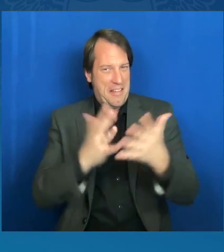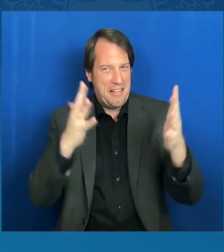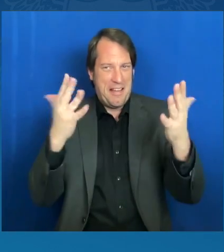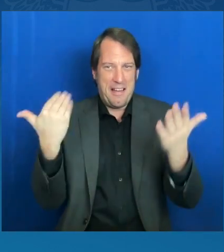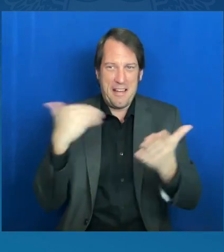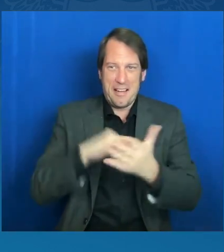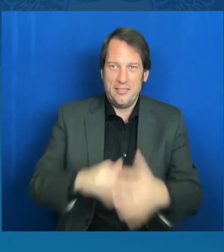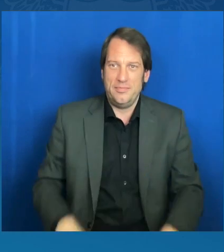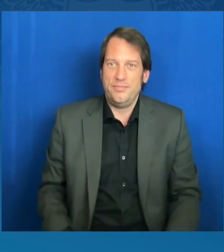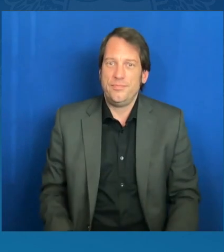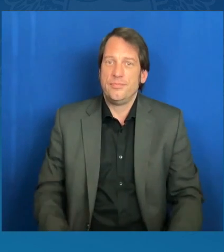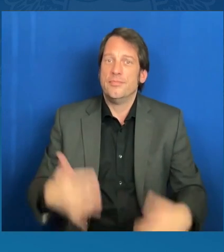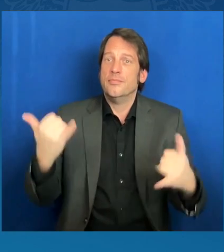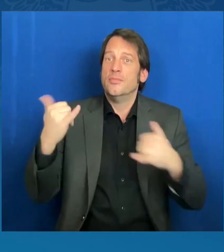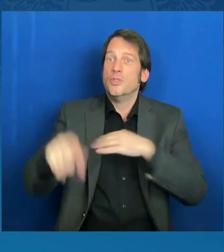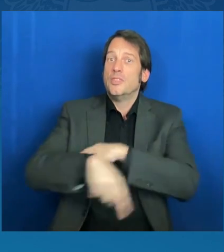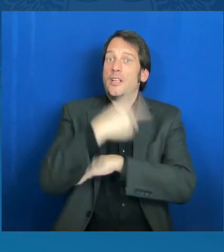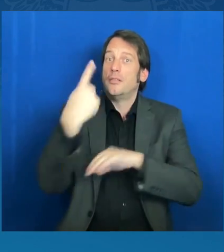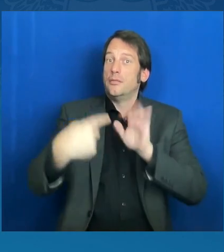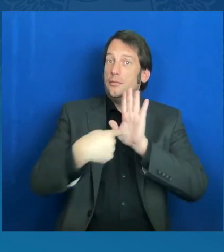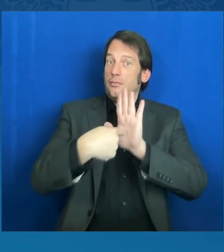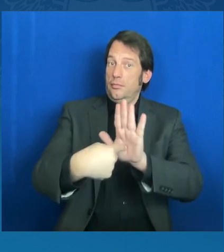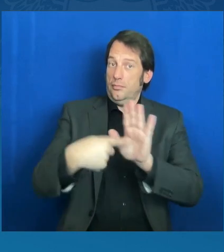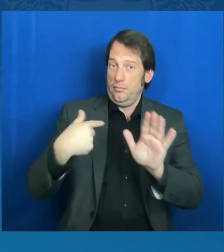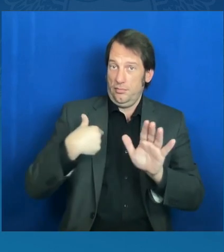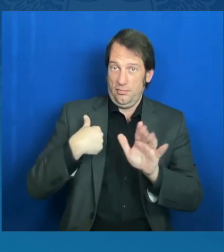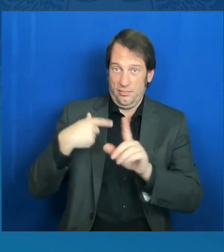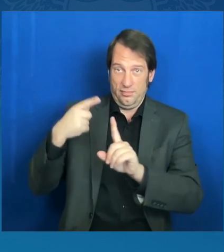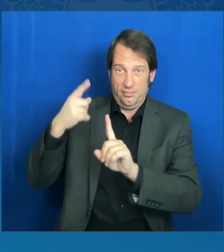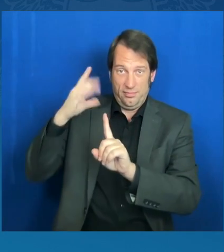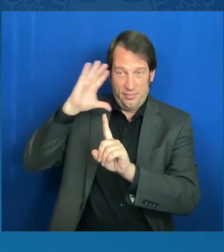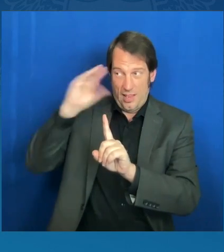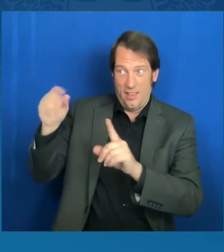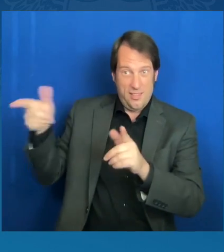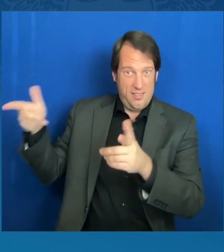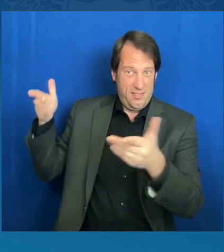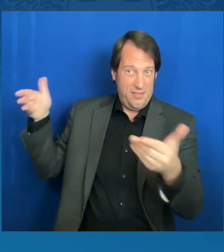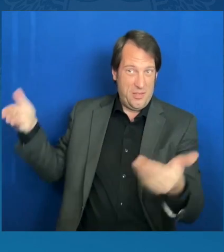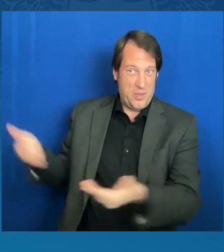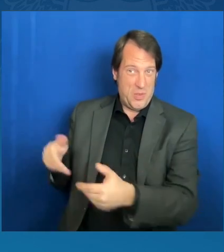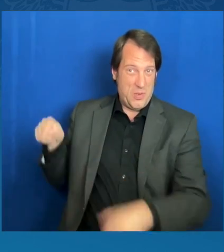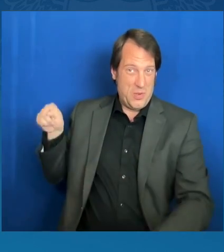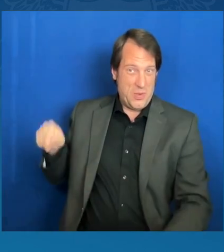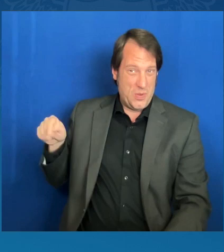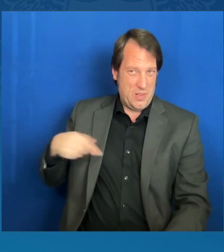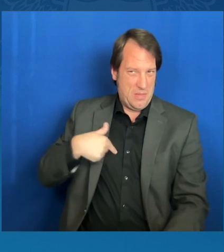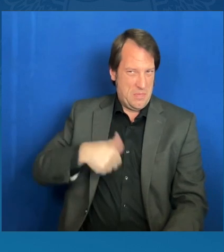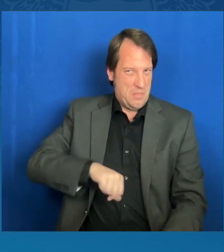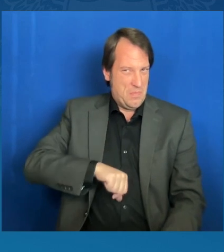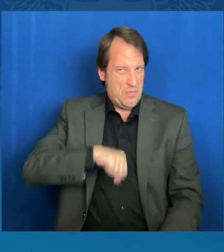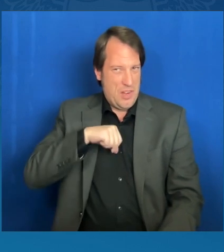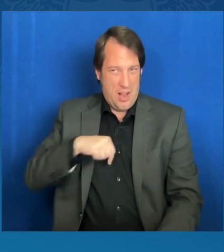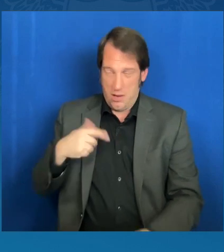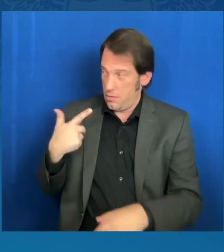Someone I'm very proud to be able to call not just a colleague, but a friend. Someone from whom I've learned so much over the years.